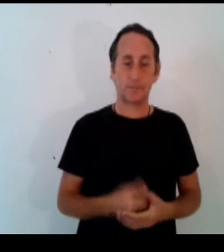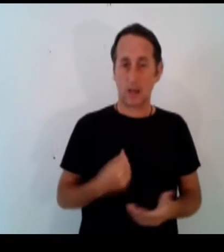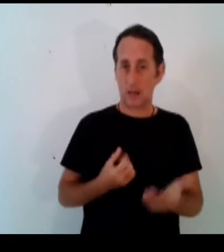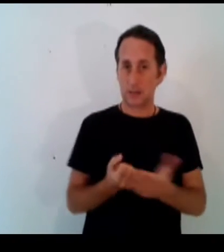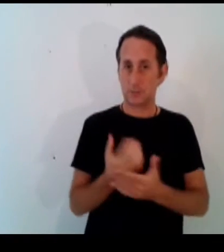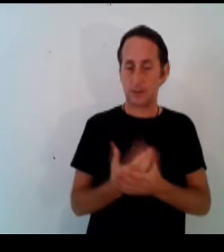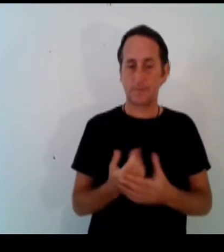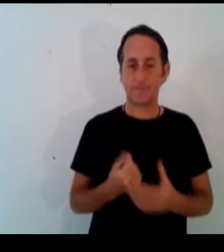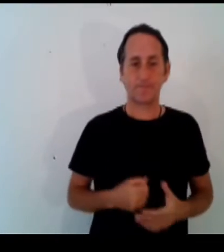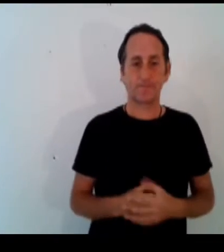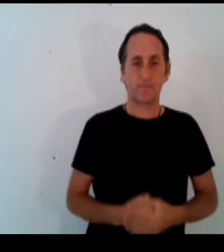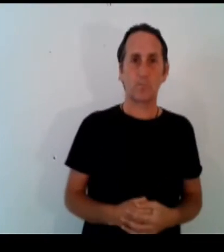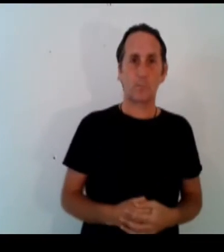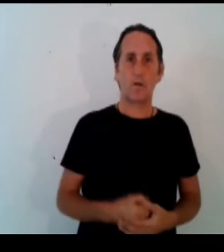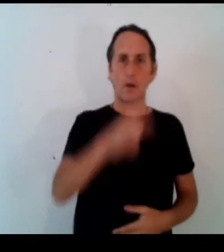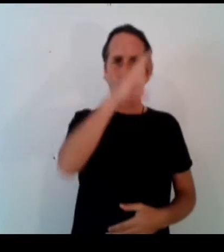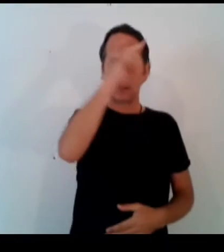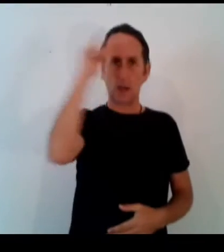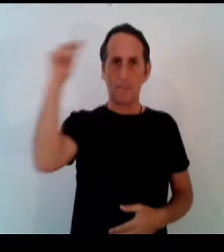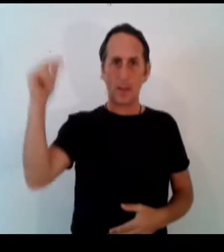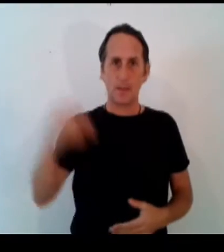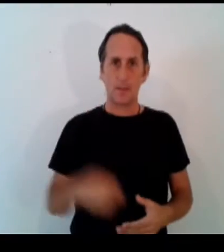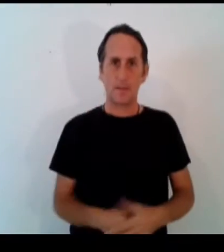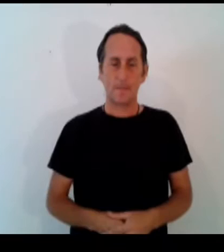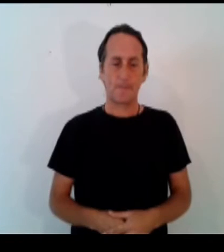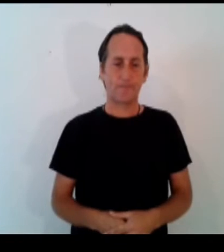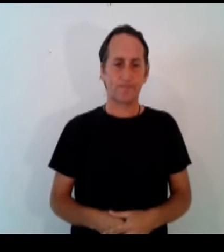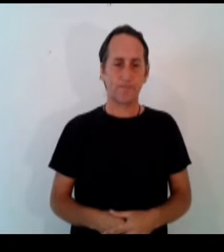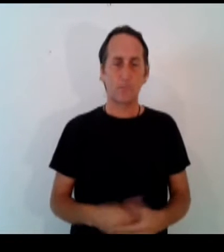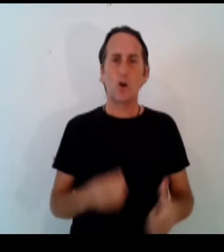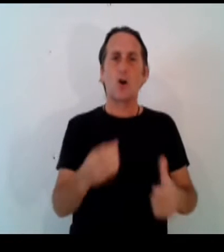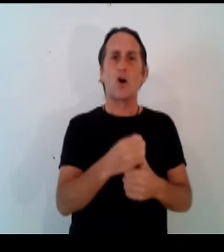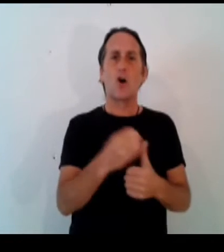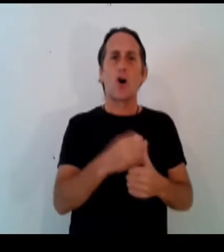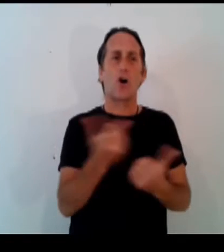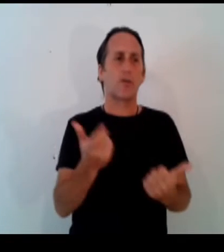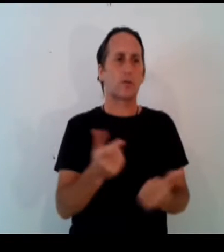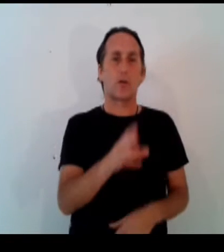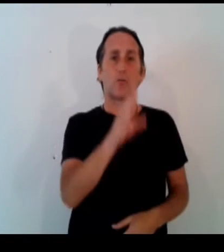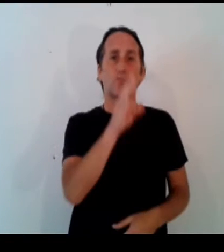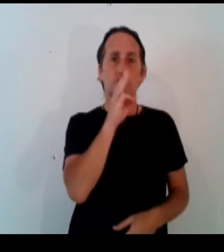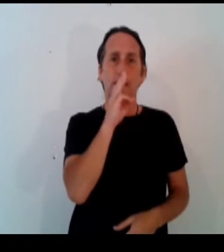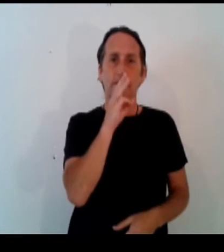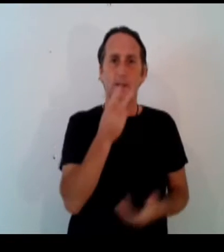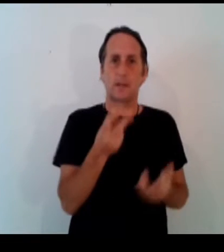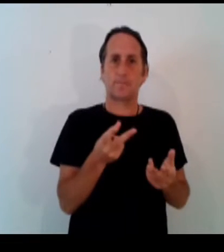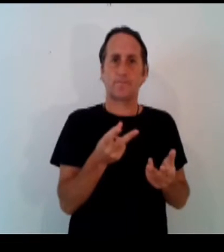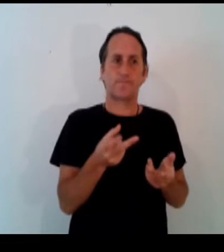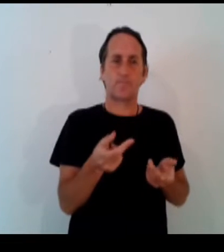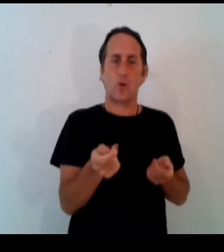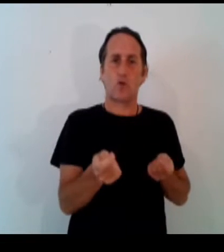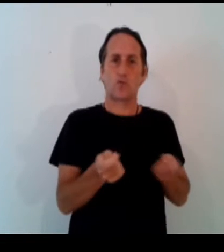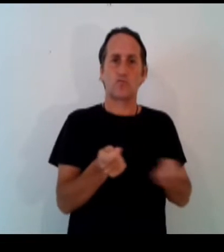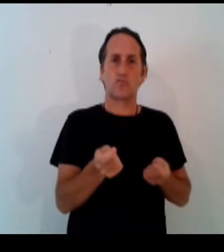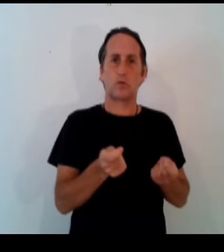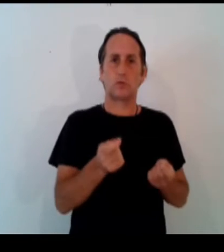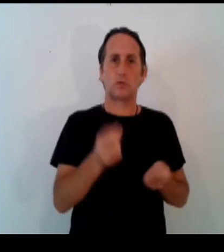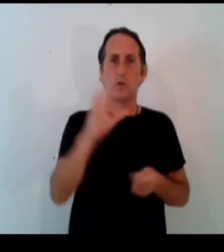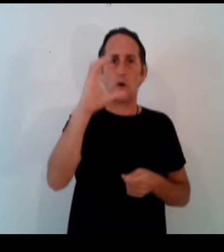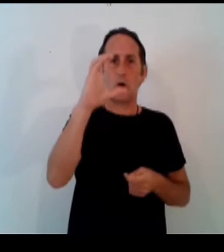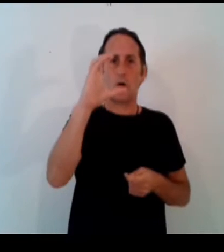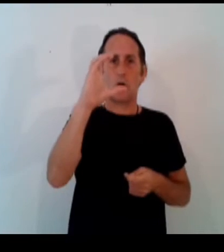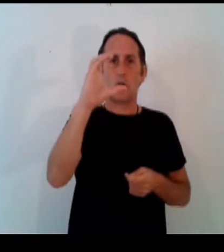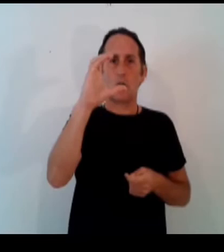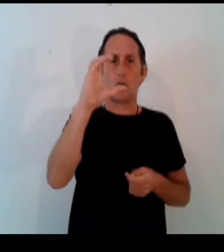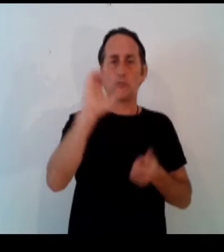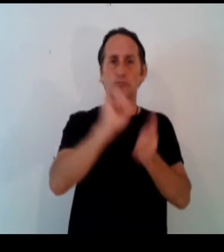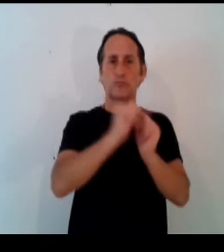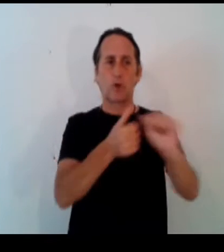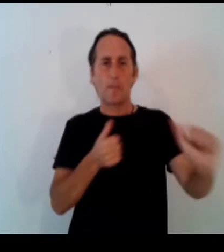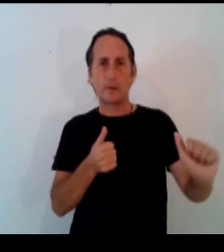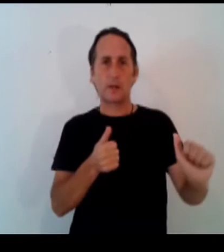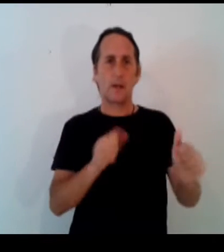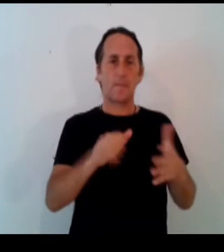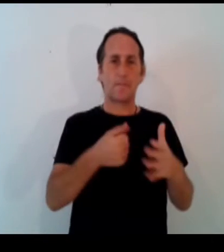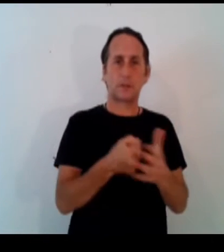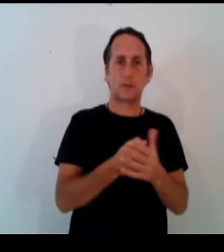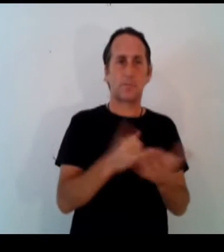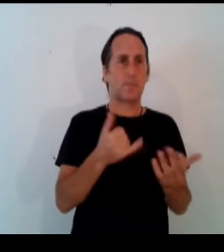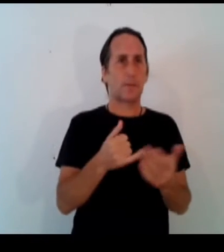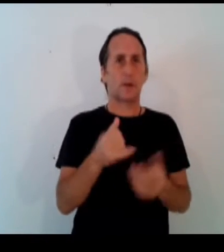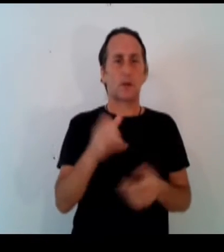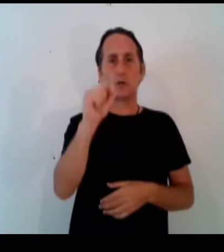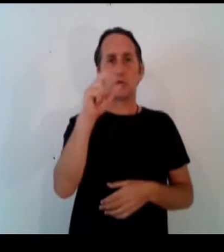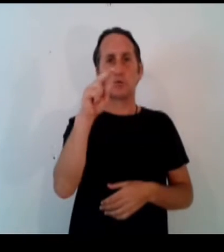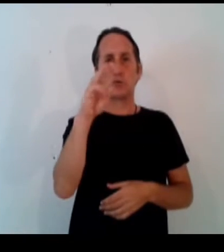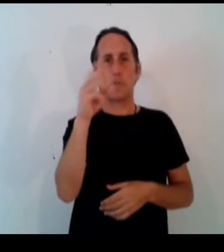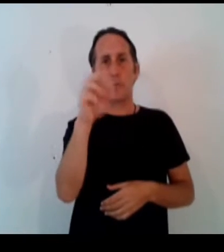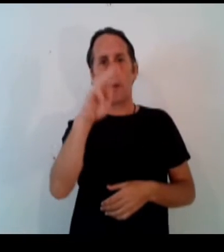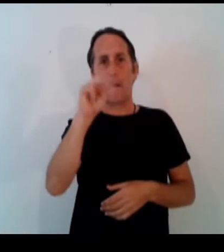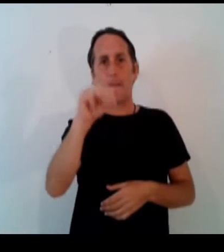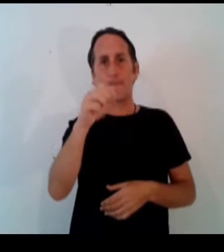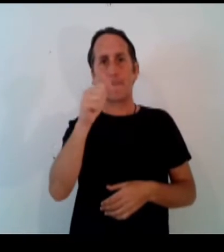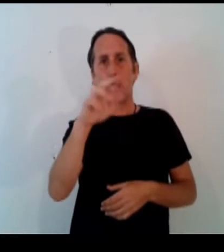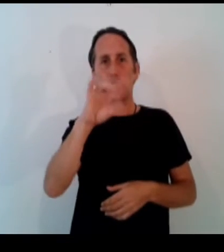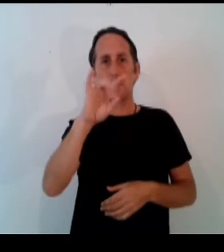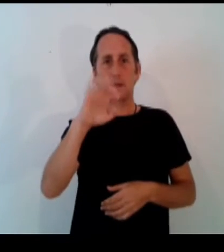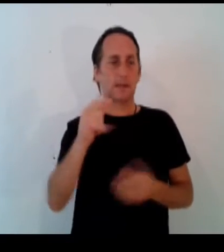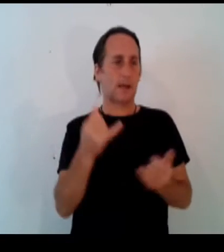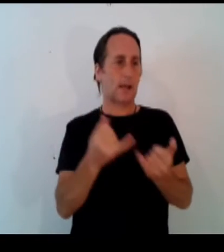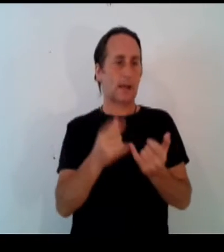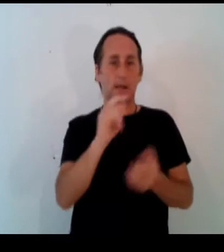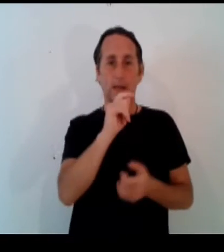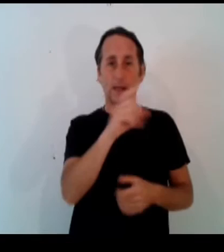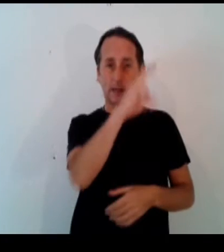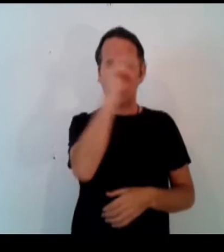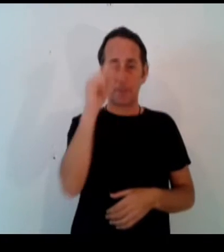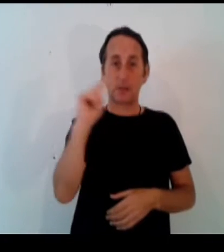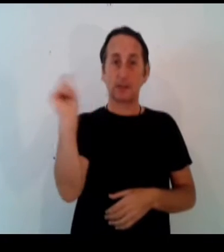If we take the example of another privately run corporation say for example a supermarket like Wallmart or Tesco or Dunnes Stores